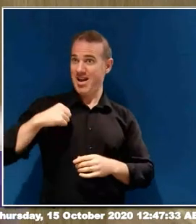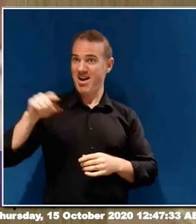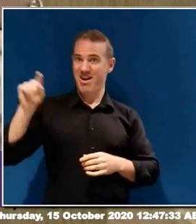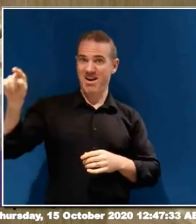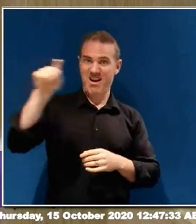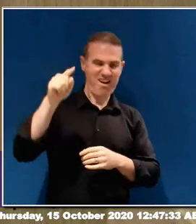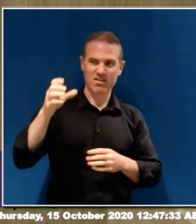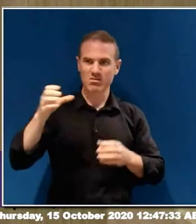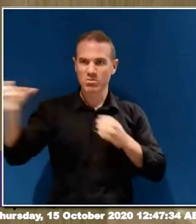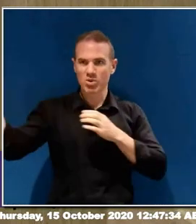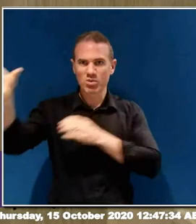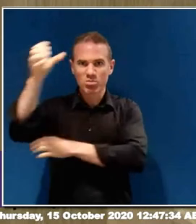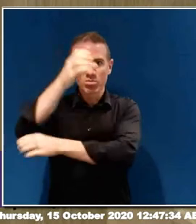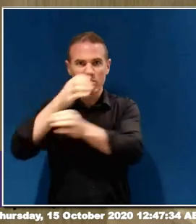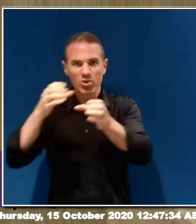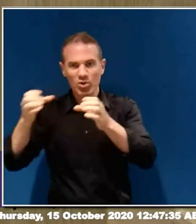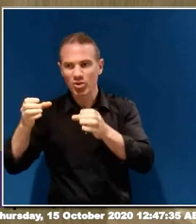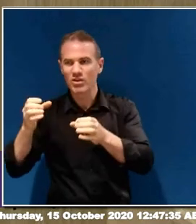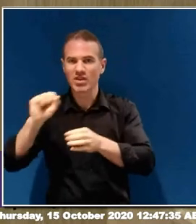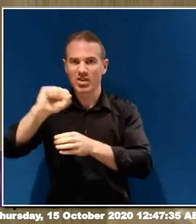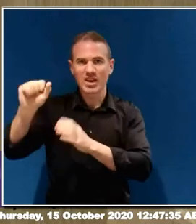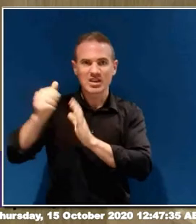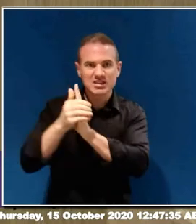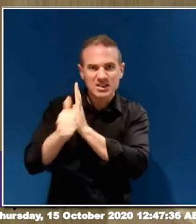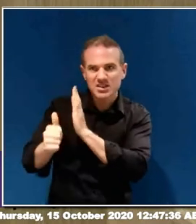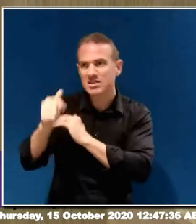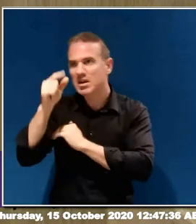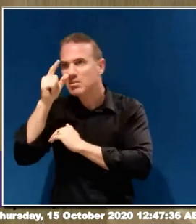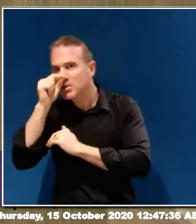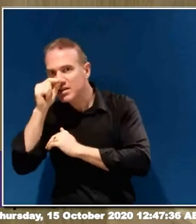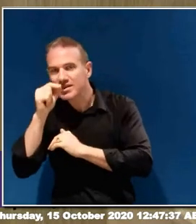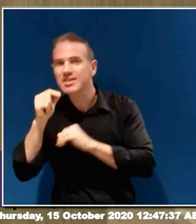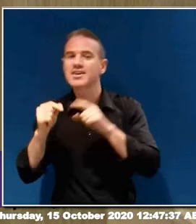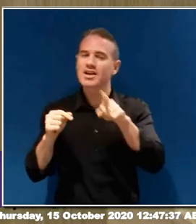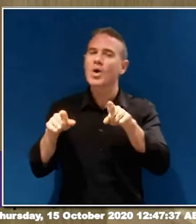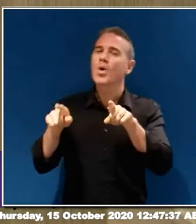The circumstance that it comes into you as well, that you become made aware of that.